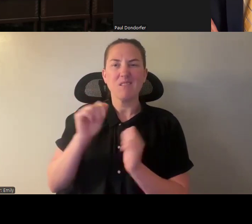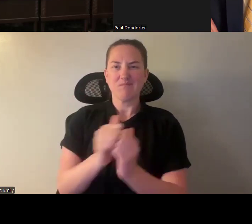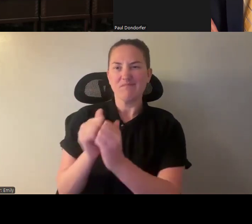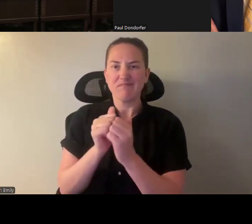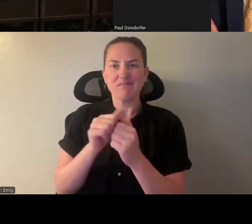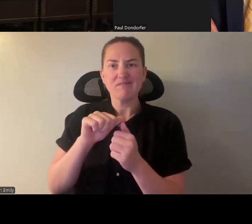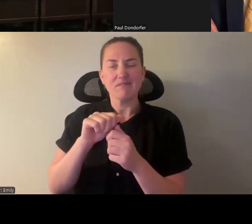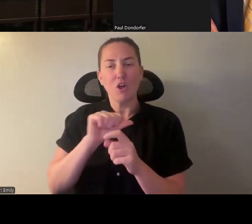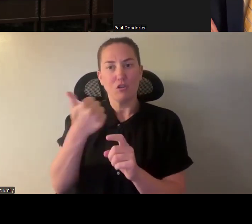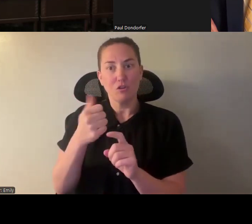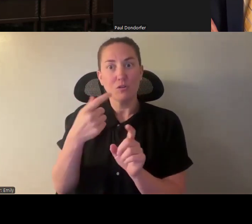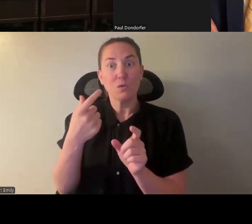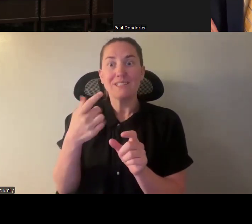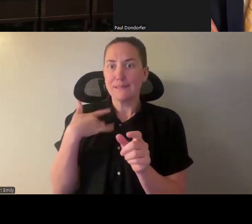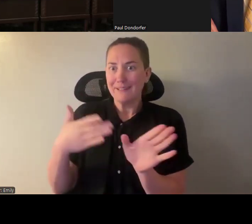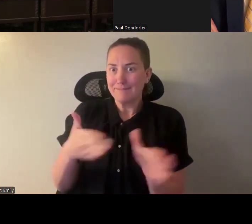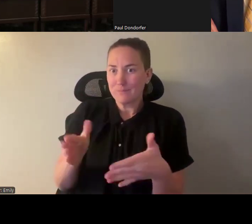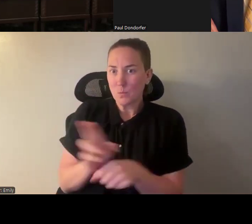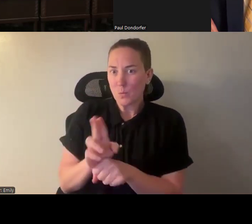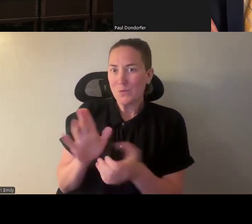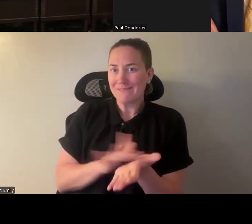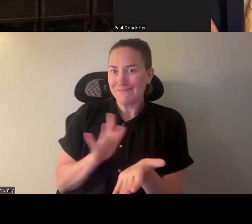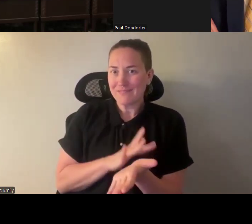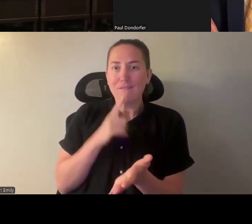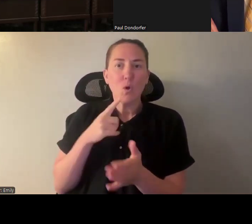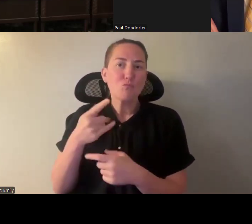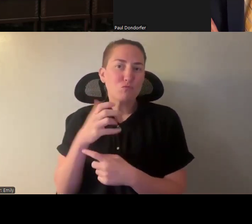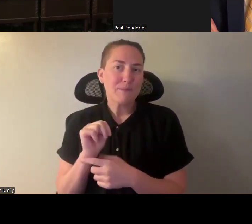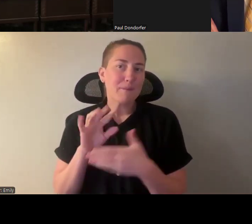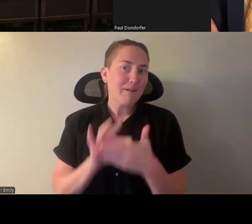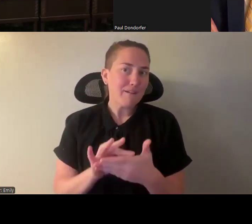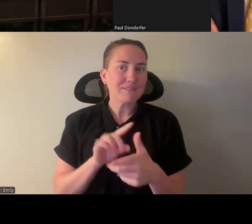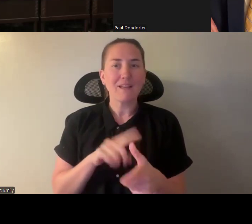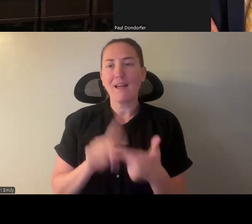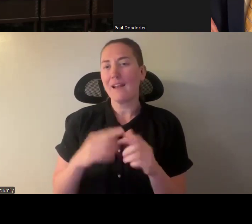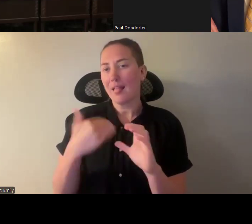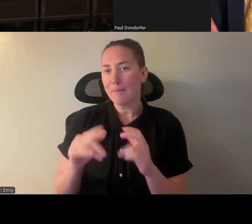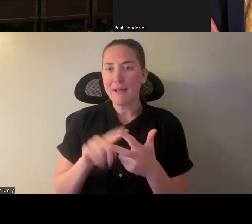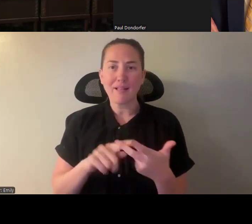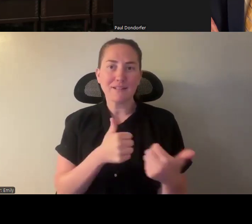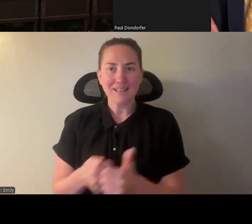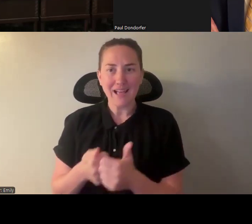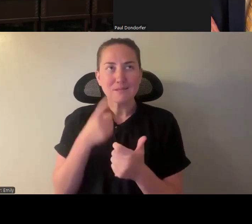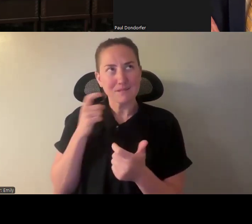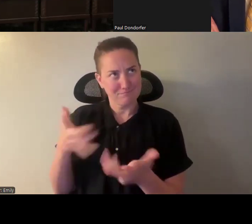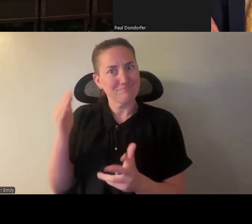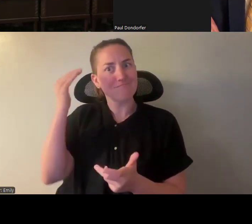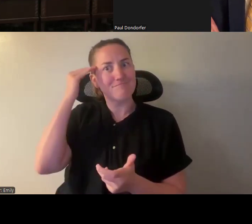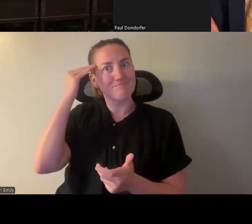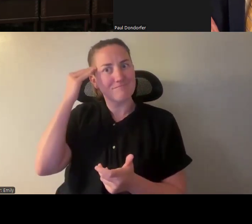have turned to these tablets and the premium content and email and text messaging as their main source of revenue because they've seen the writing on the wall with what the FCC was going